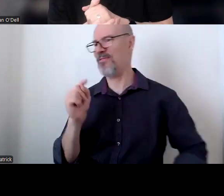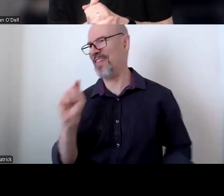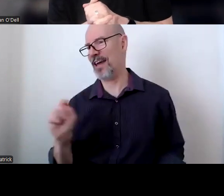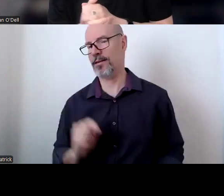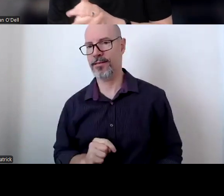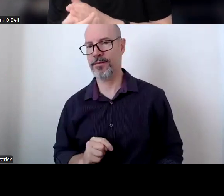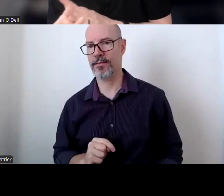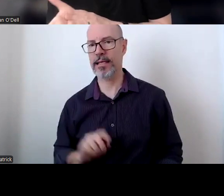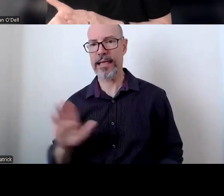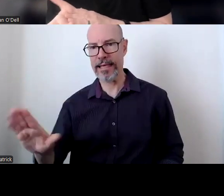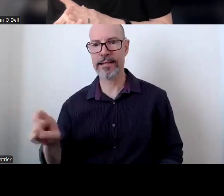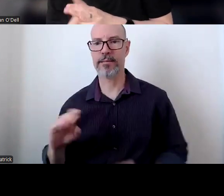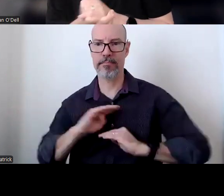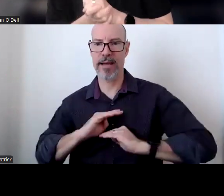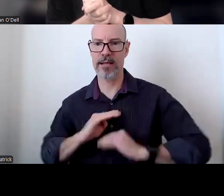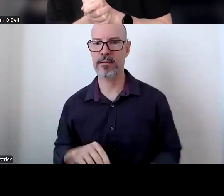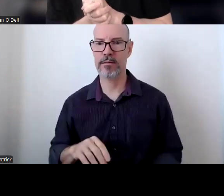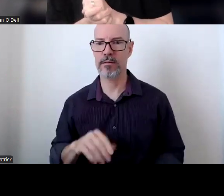have, but what the person needs.